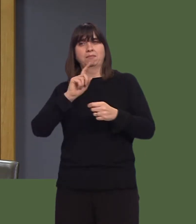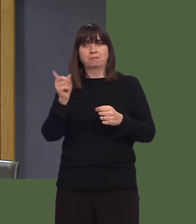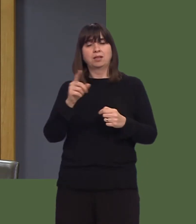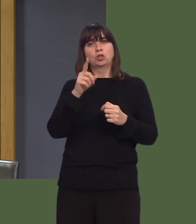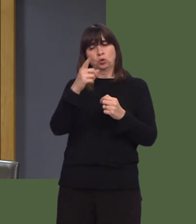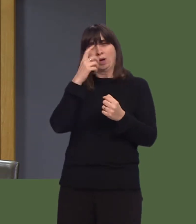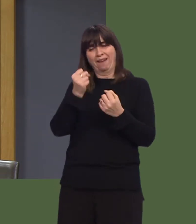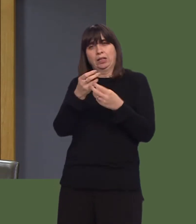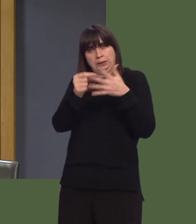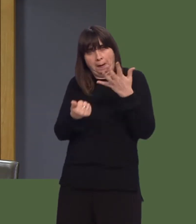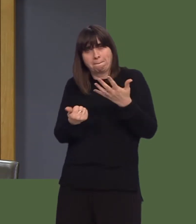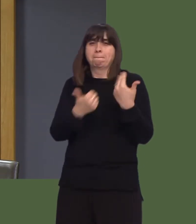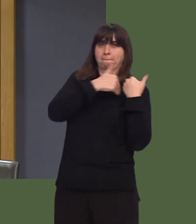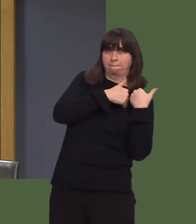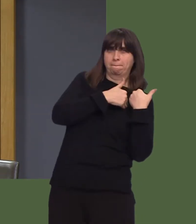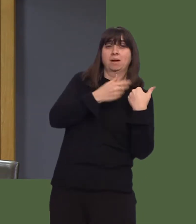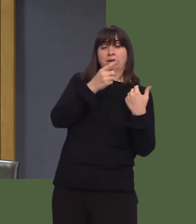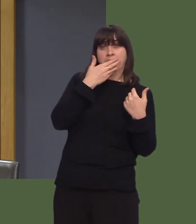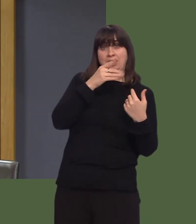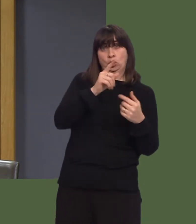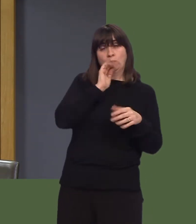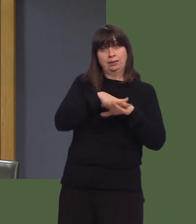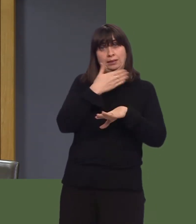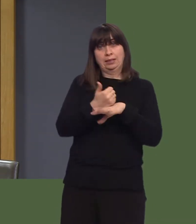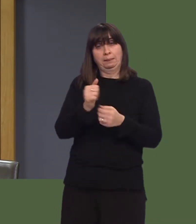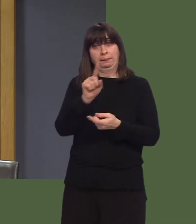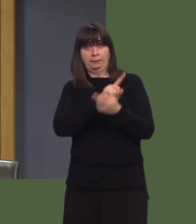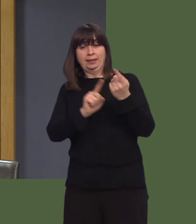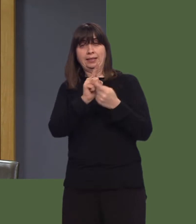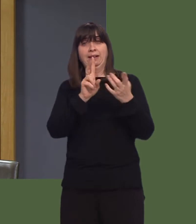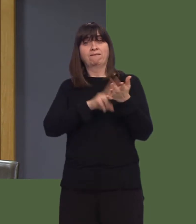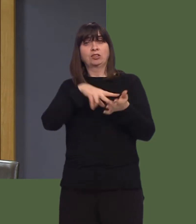So, in being proactive, will you convene a meeting of vice-chancellors in Wales to tell